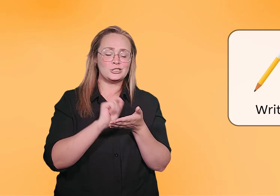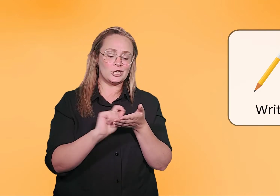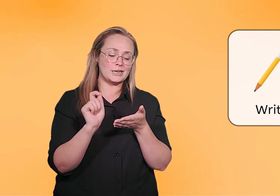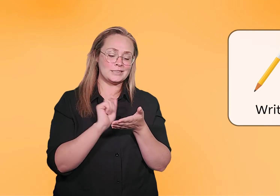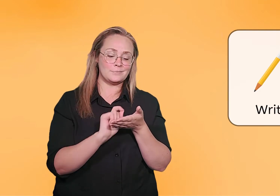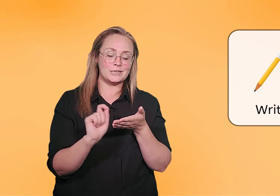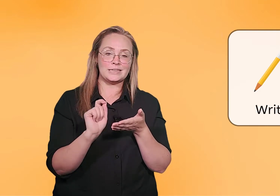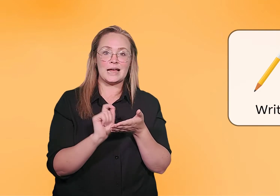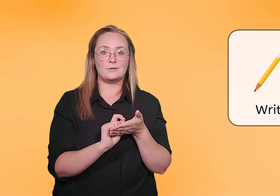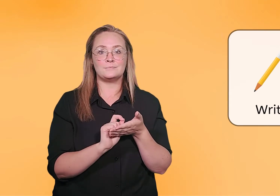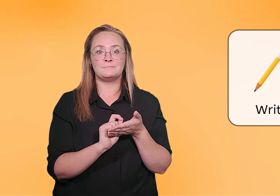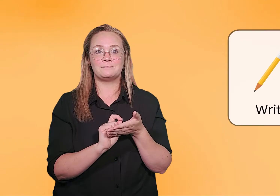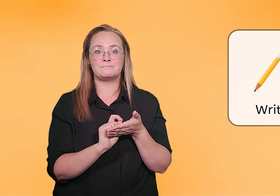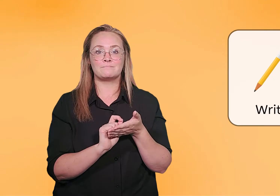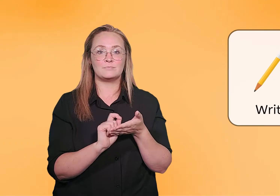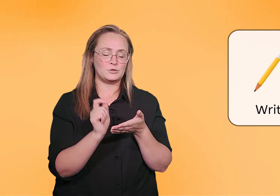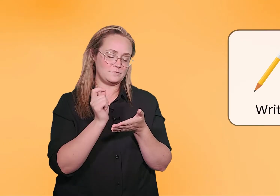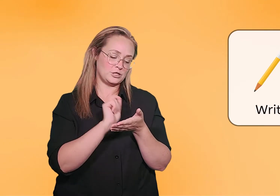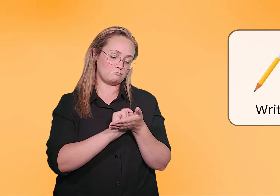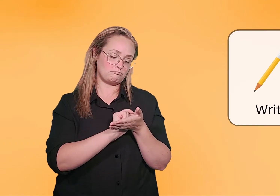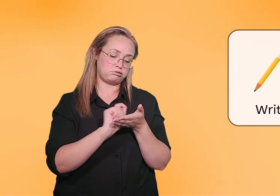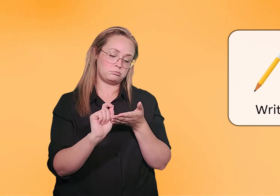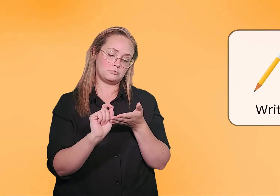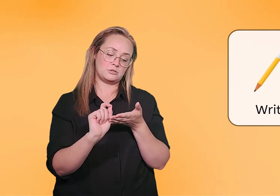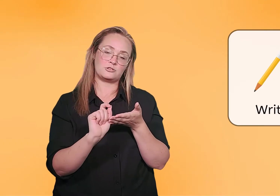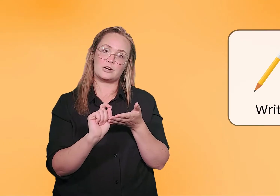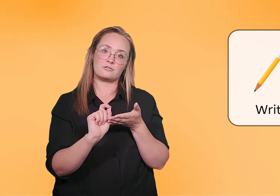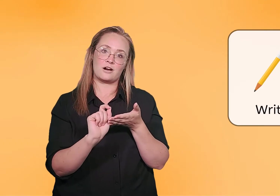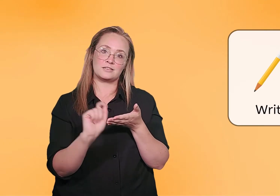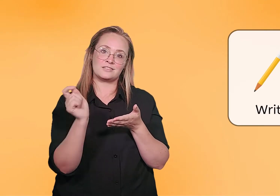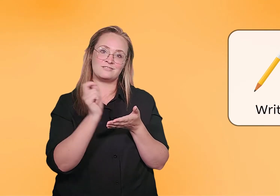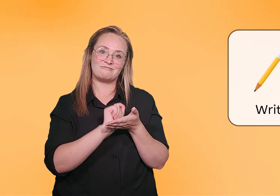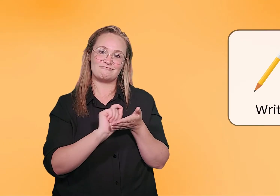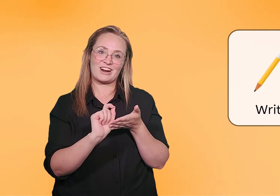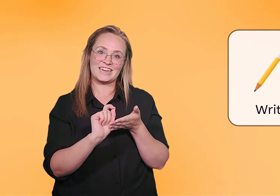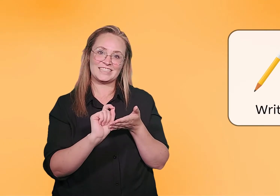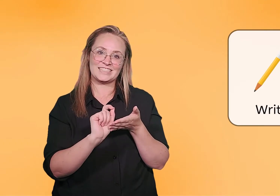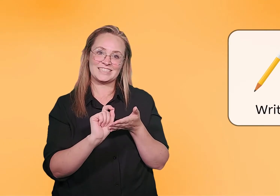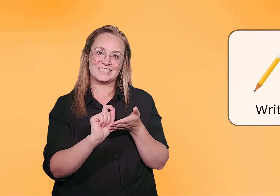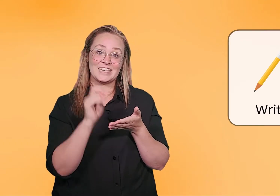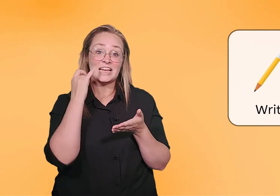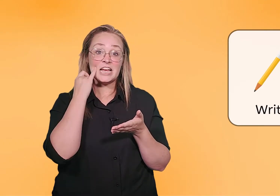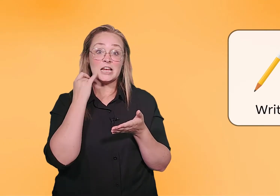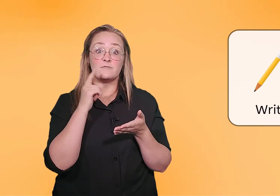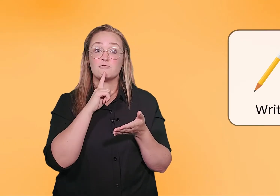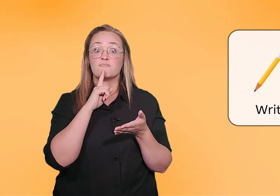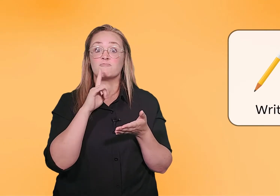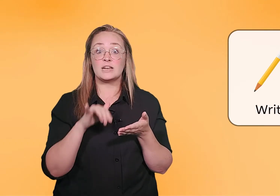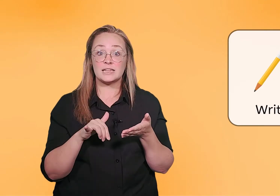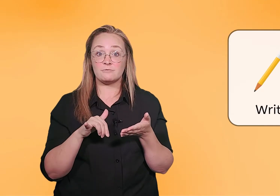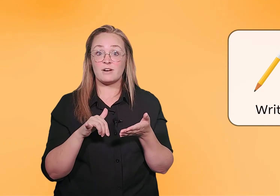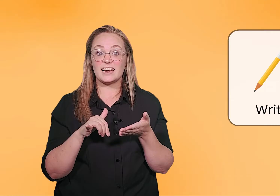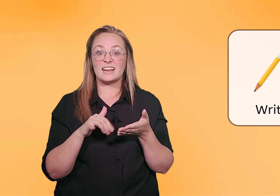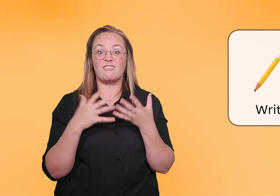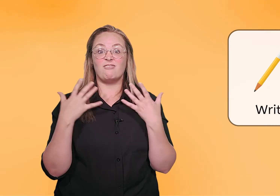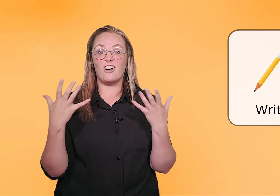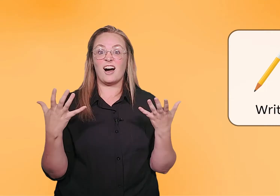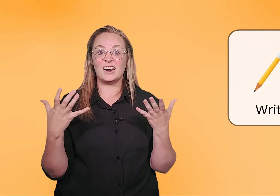just jotting something down, move just straight across. Write. If you're really writing a lot,